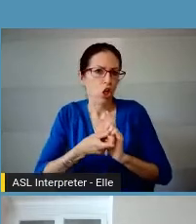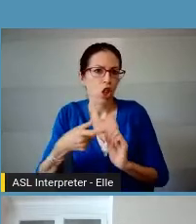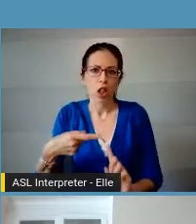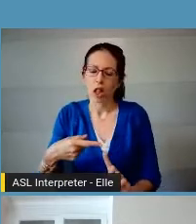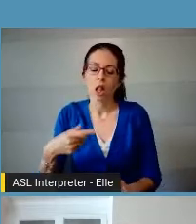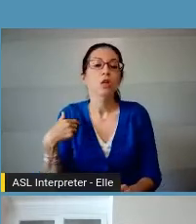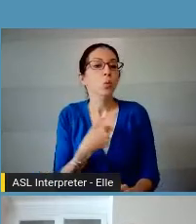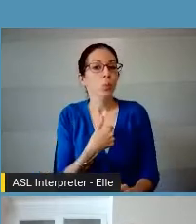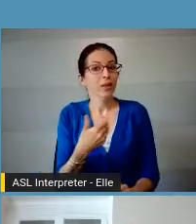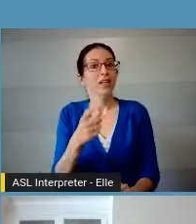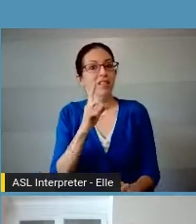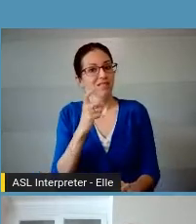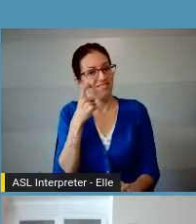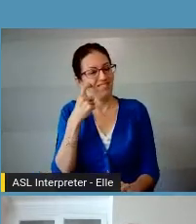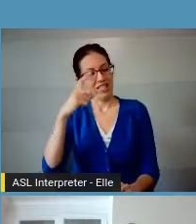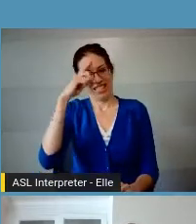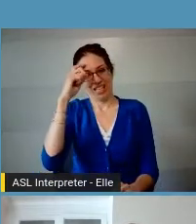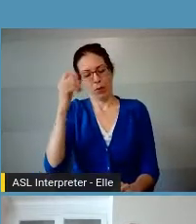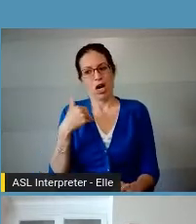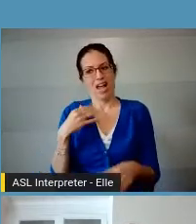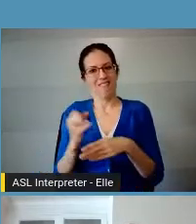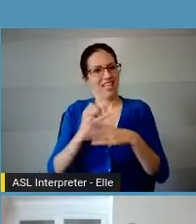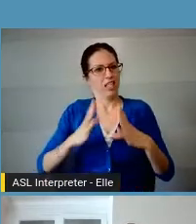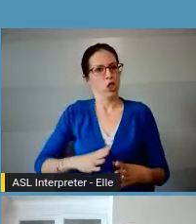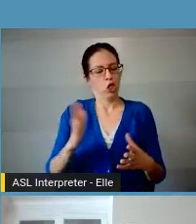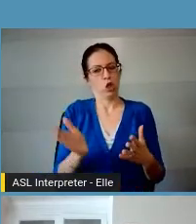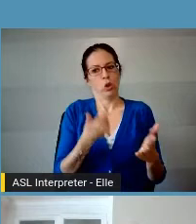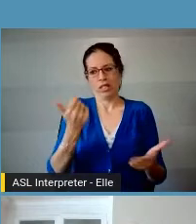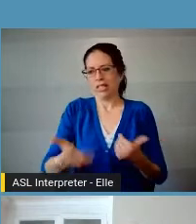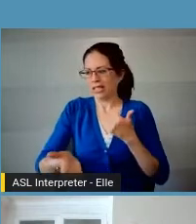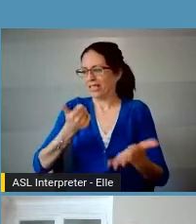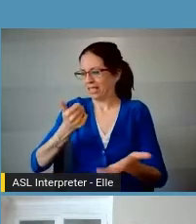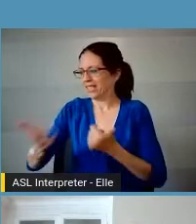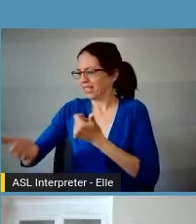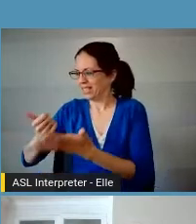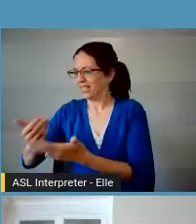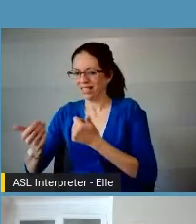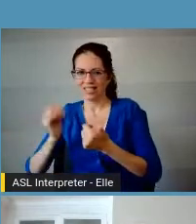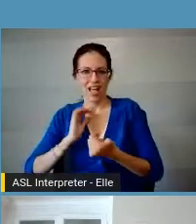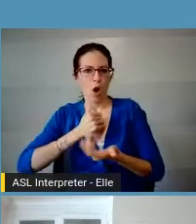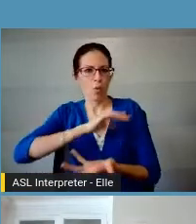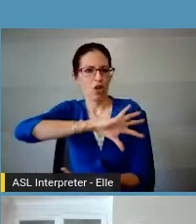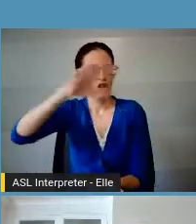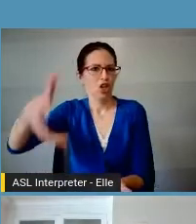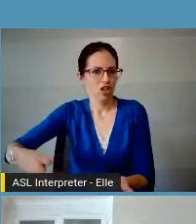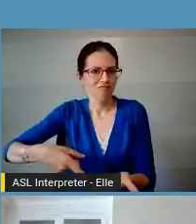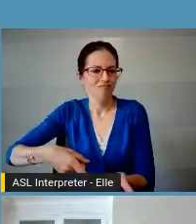going through an inventory, possible pieces of the Museum connection collection that would